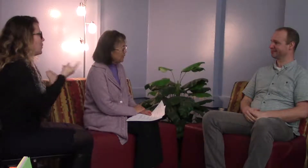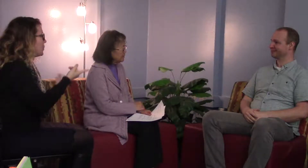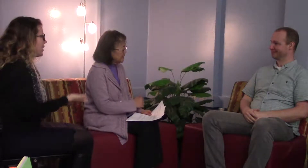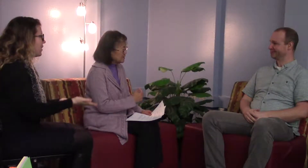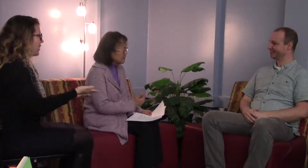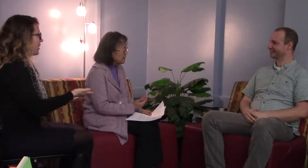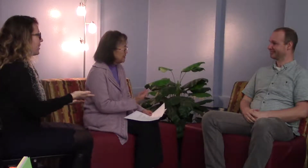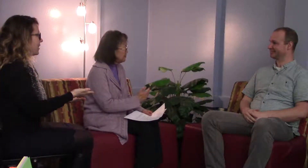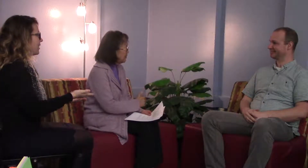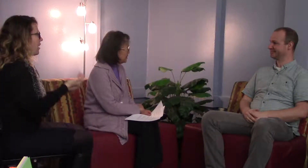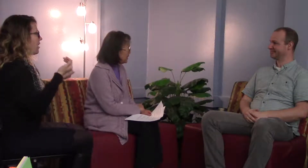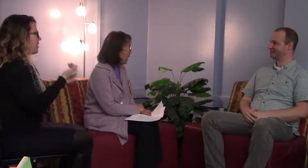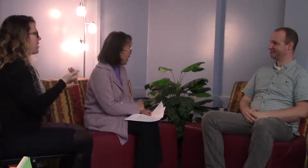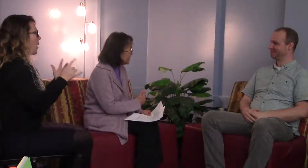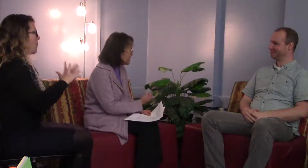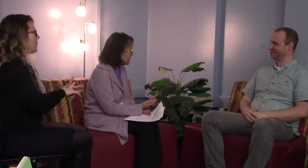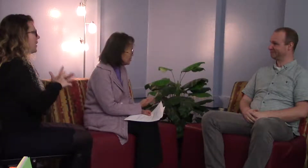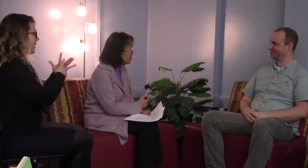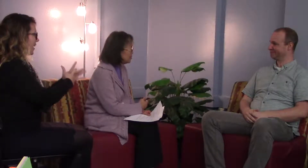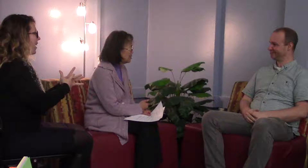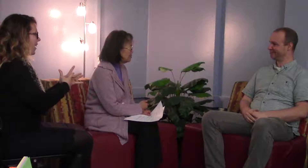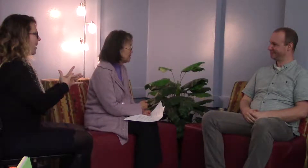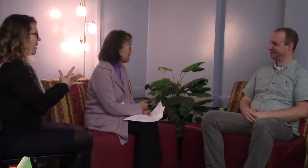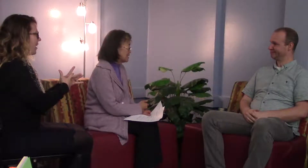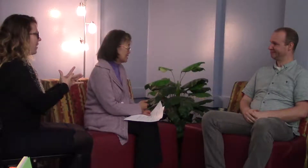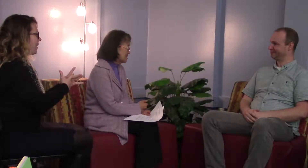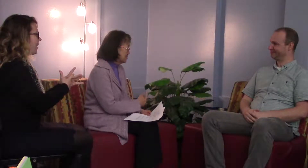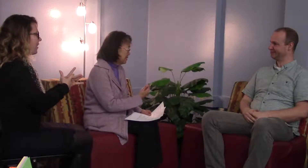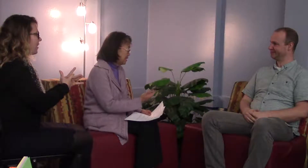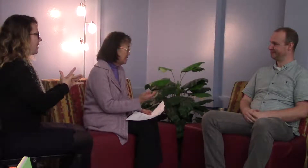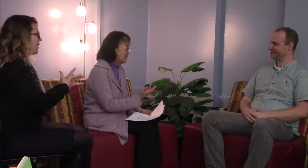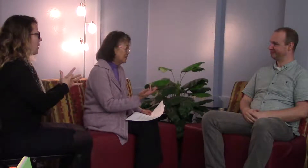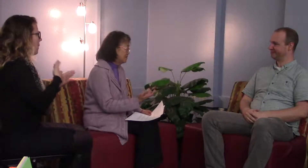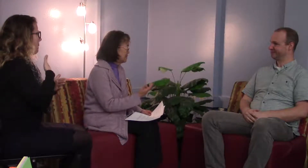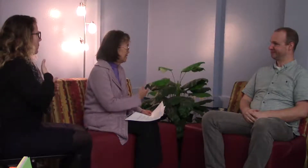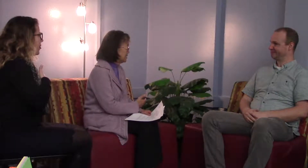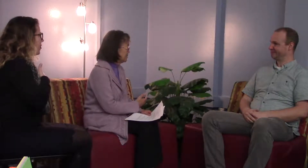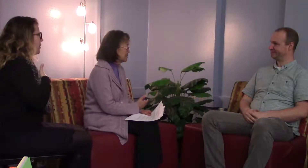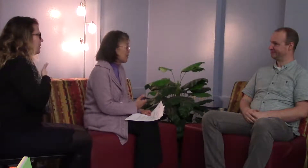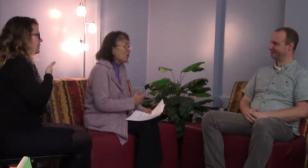Well, let's begin, maybe asking you to please explain or tell us --